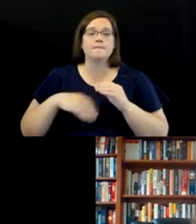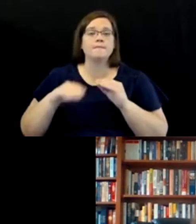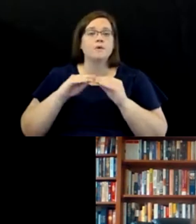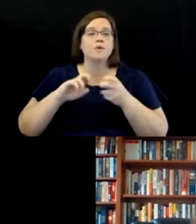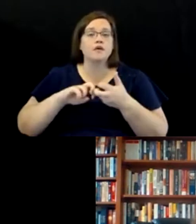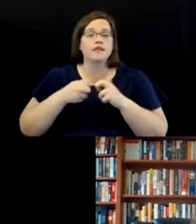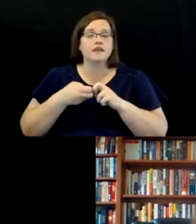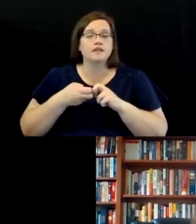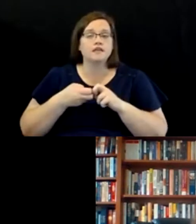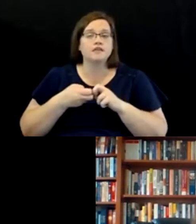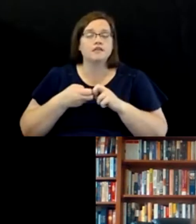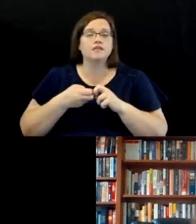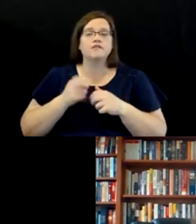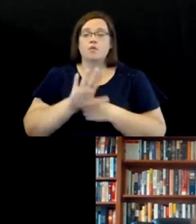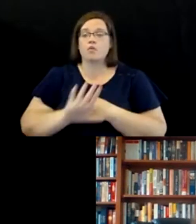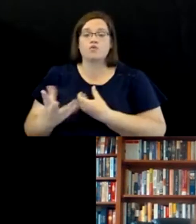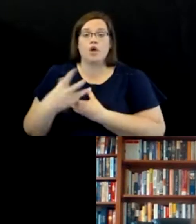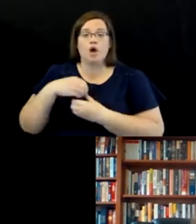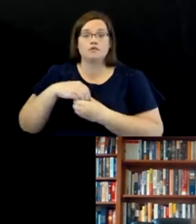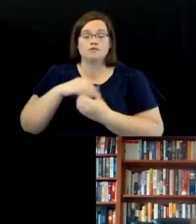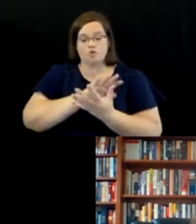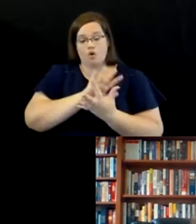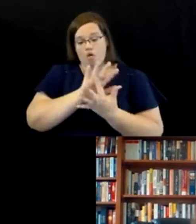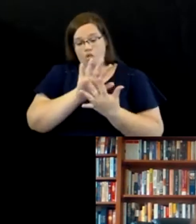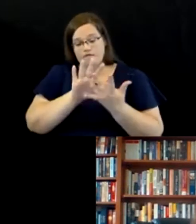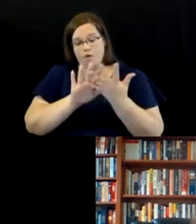on the autism spectrum. All of those things make it more difficult to